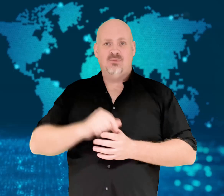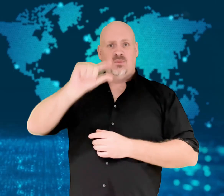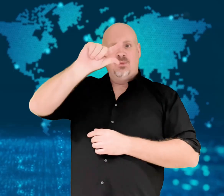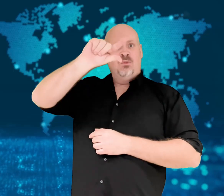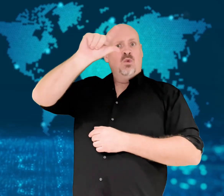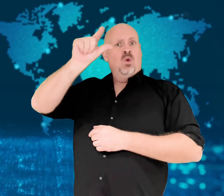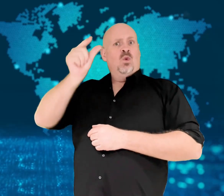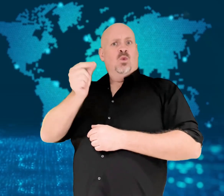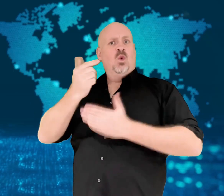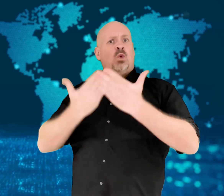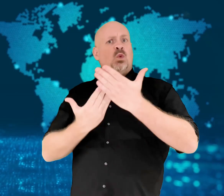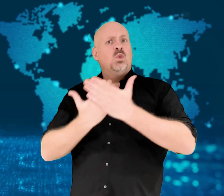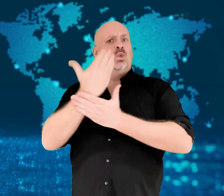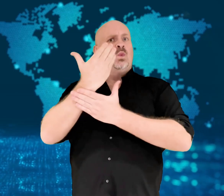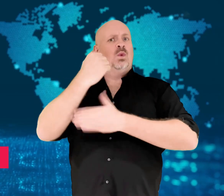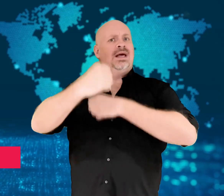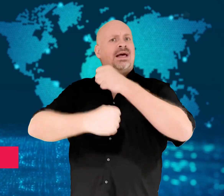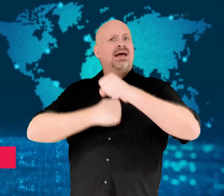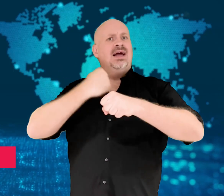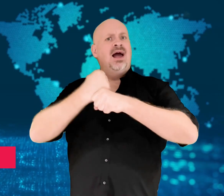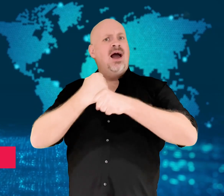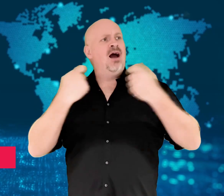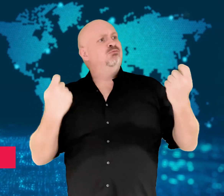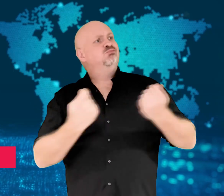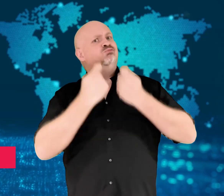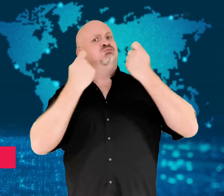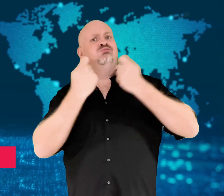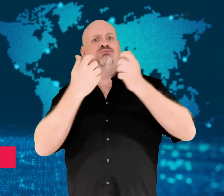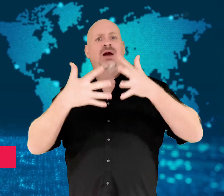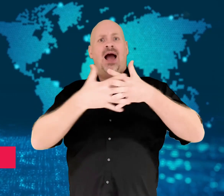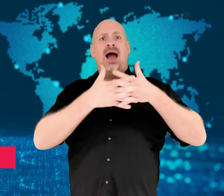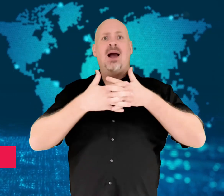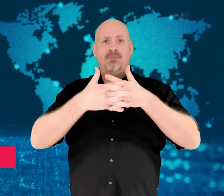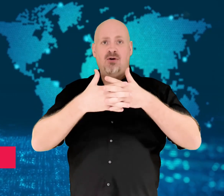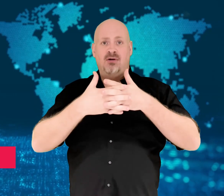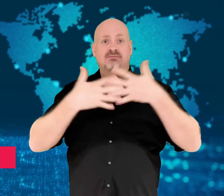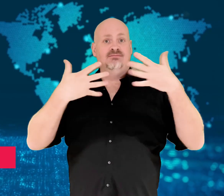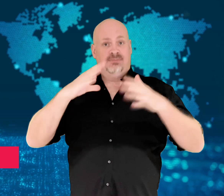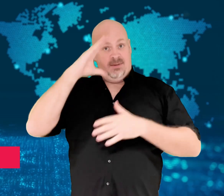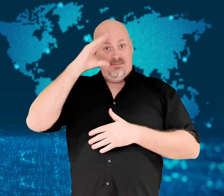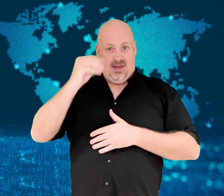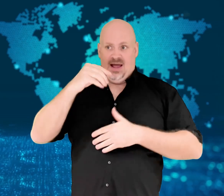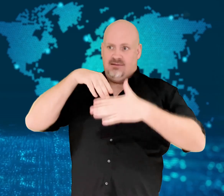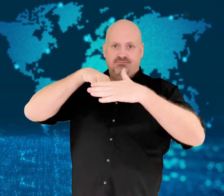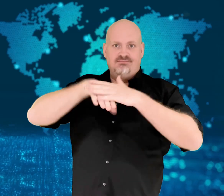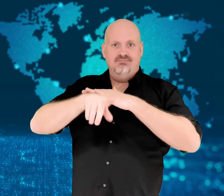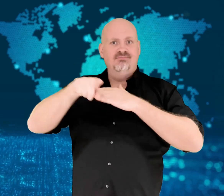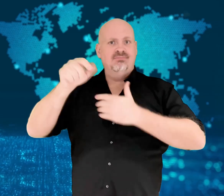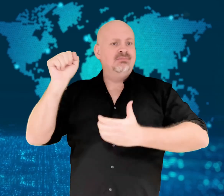[GAVIN]: A gunman opened fire in a ballroom following